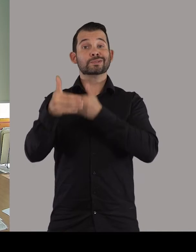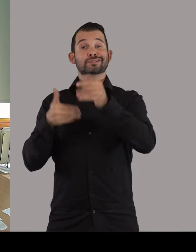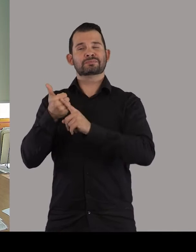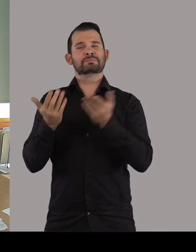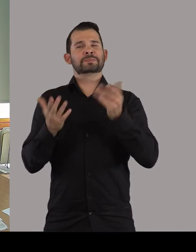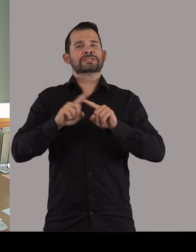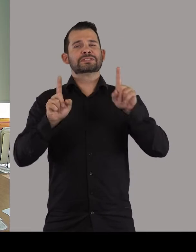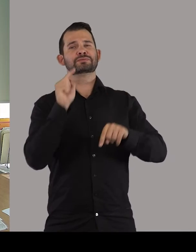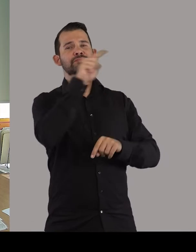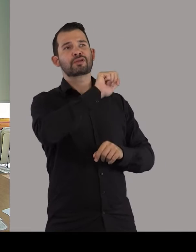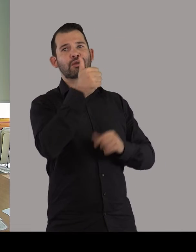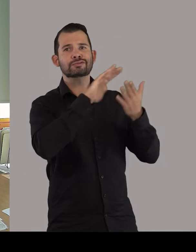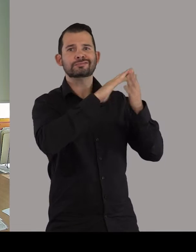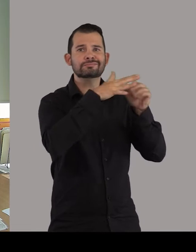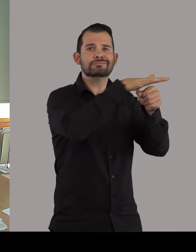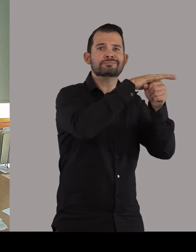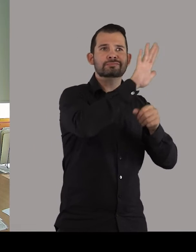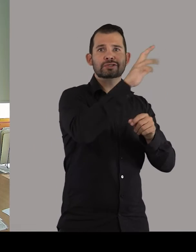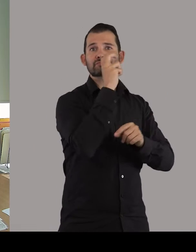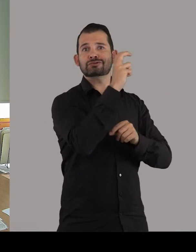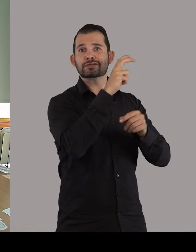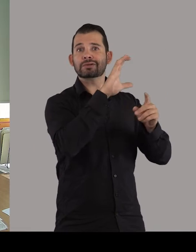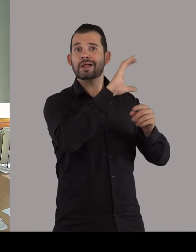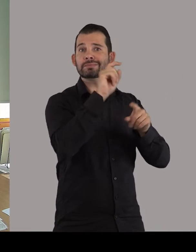in other municipal para-transit companies.